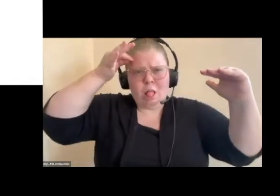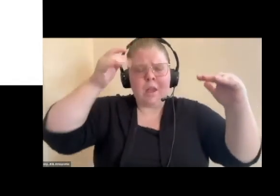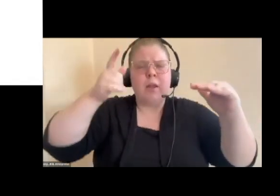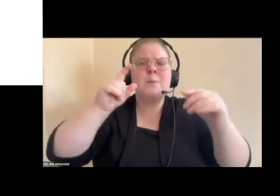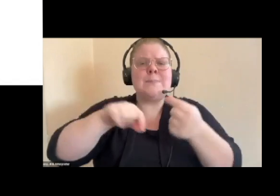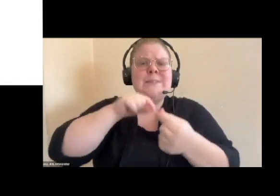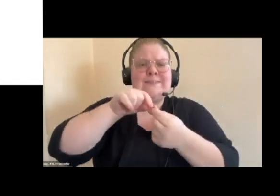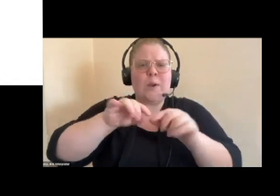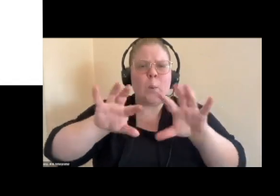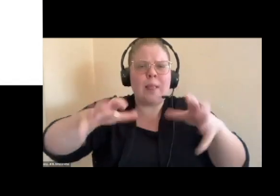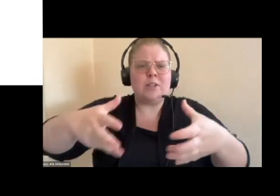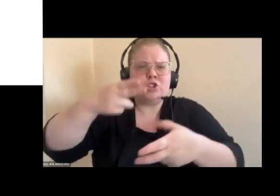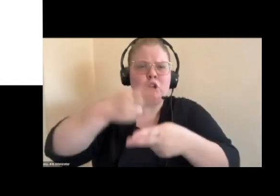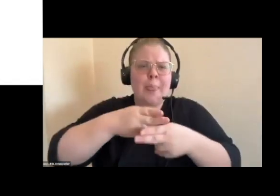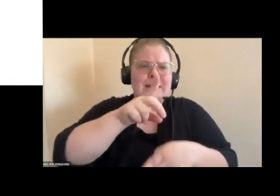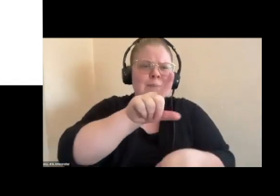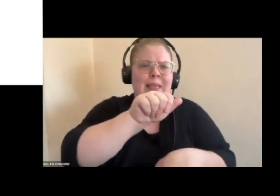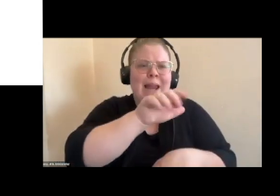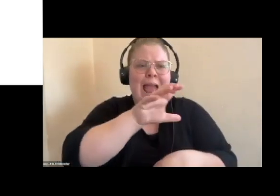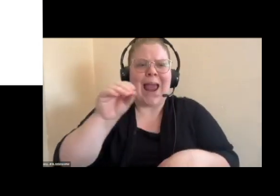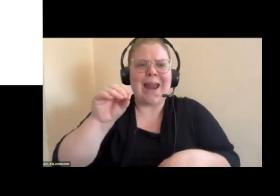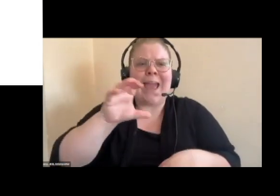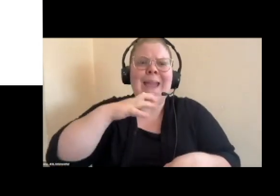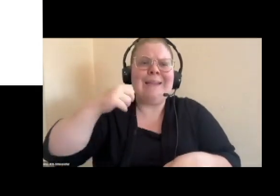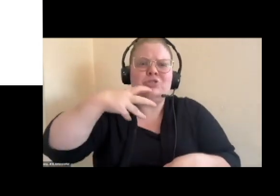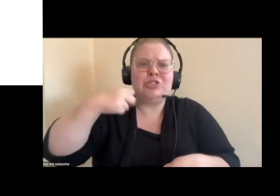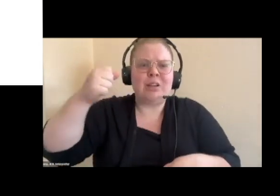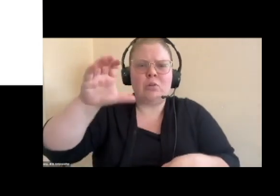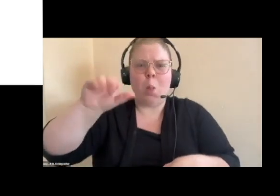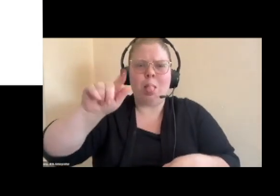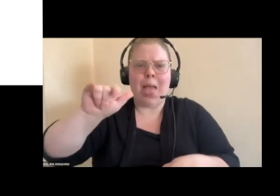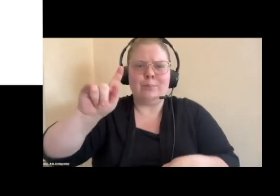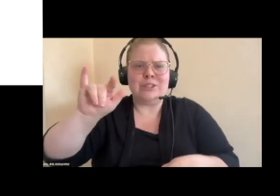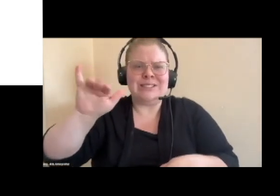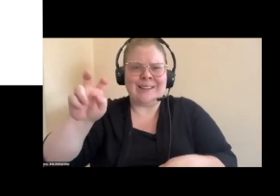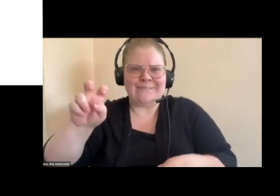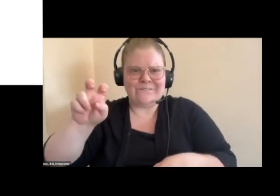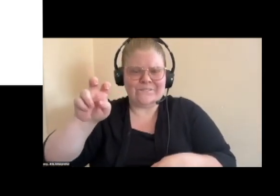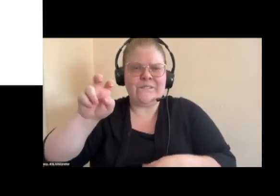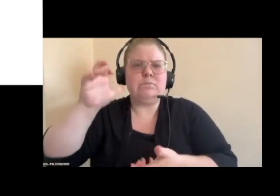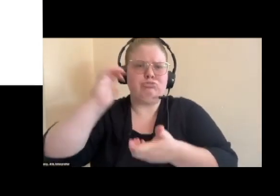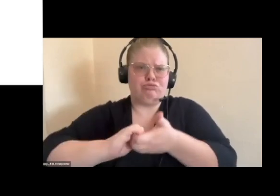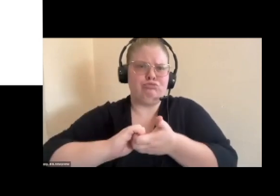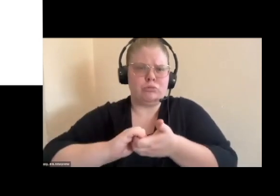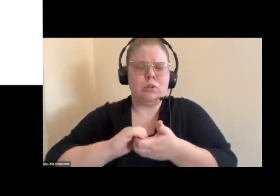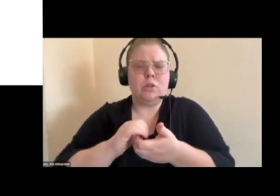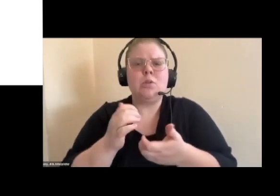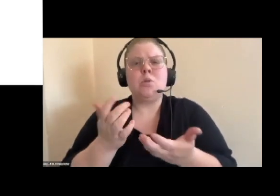Disability and Aging Collaborative. We try to stay on the pulse of where